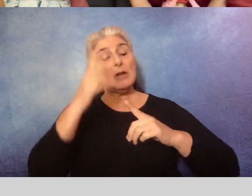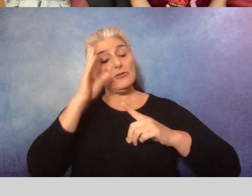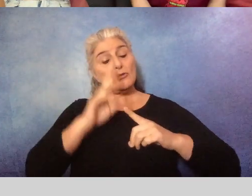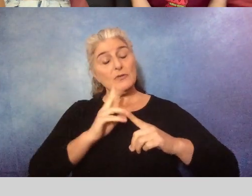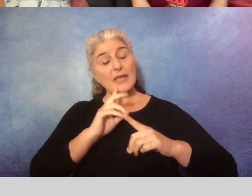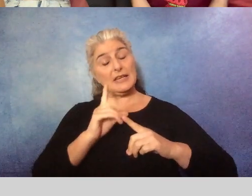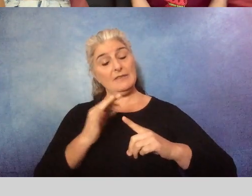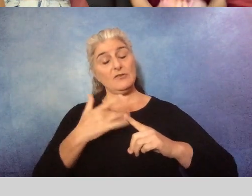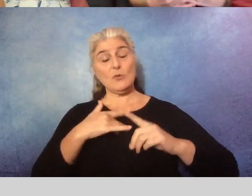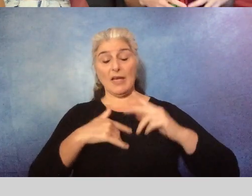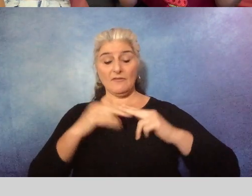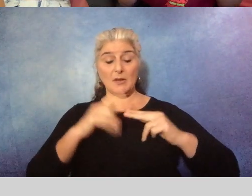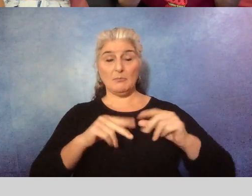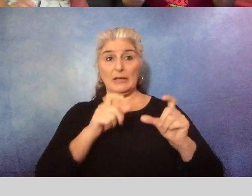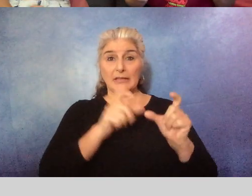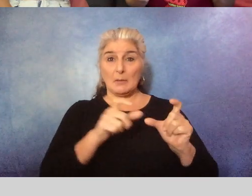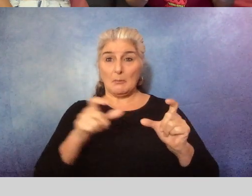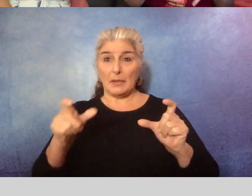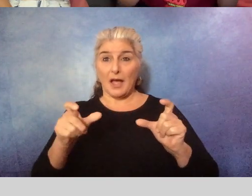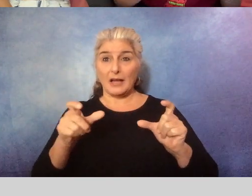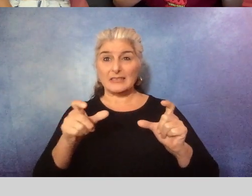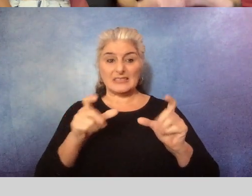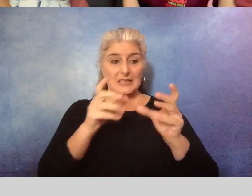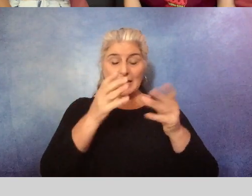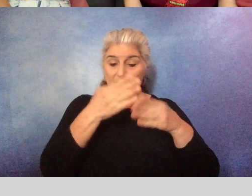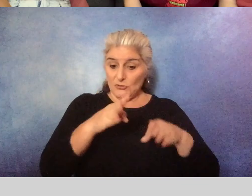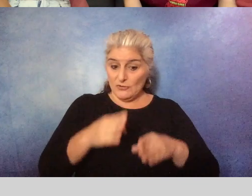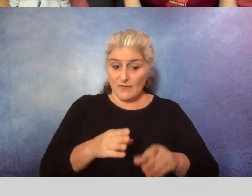easier to distribute these responsibility